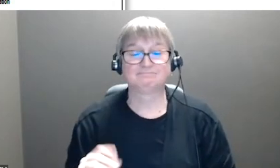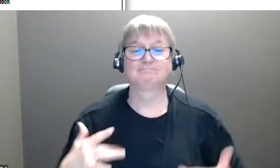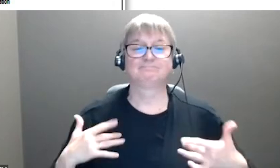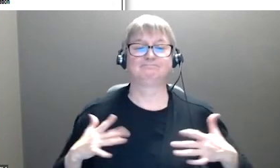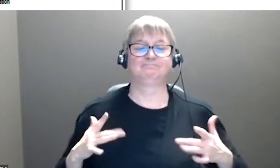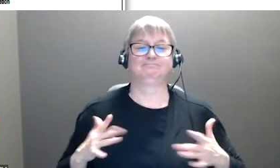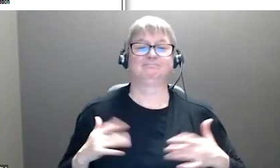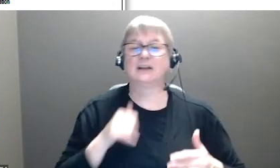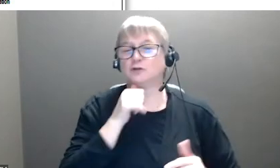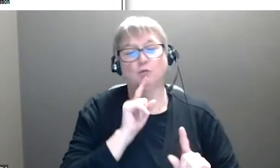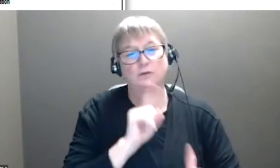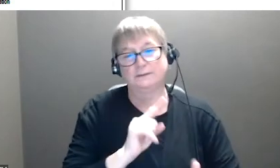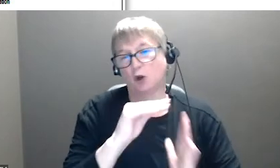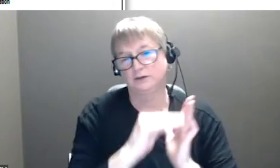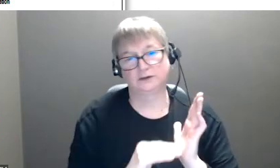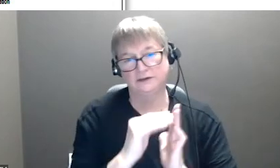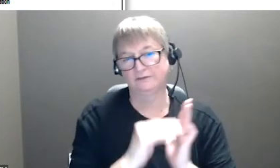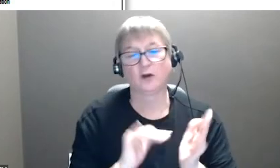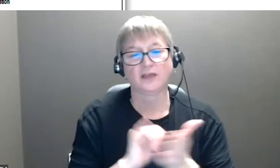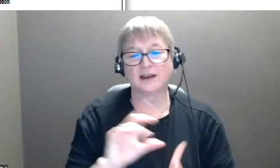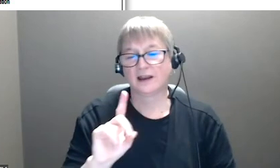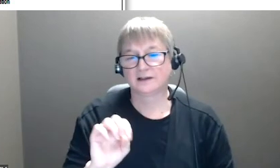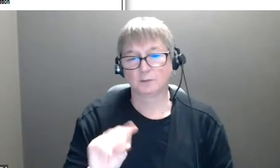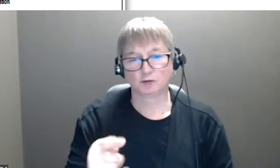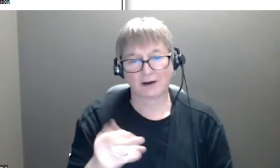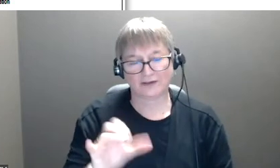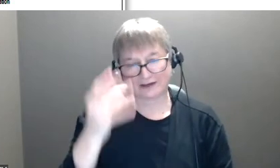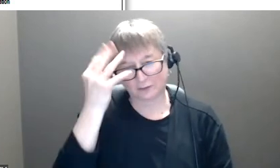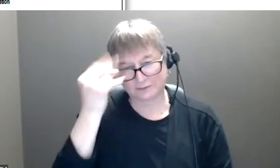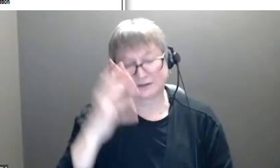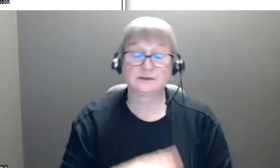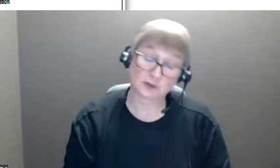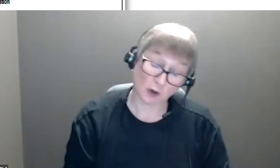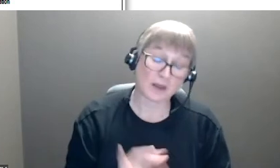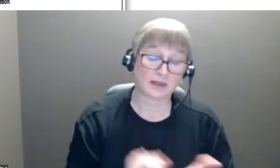And this in turn has caused demographic data to be skewed to only those who responded.